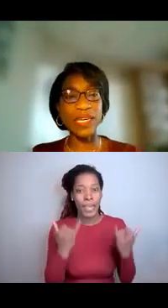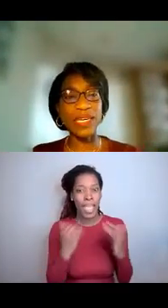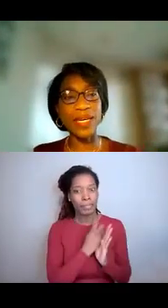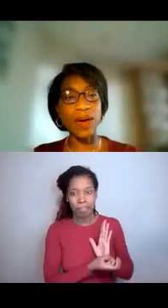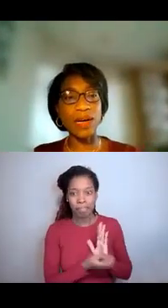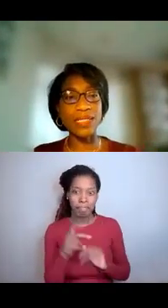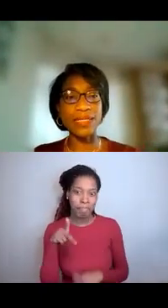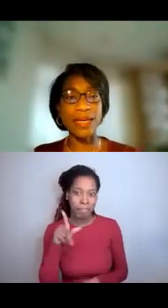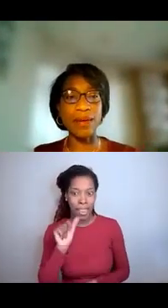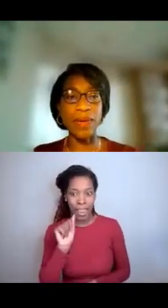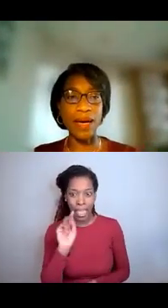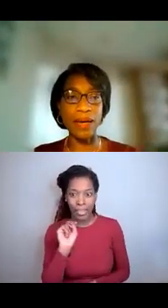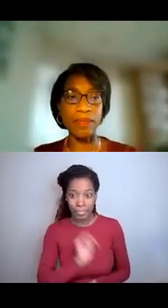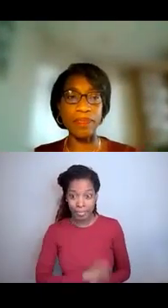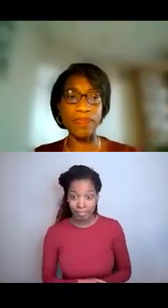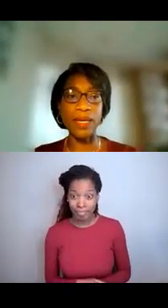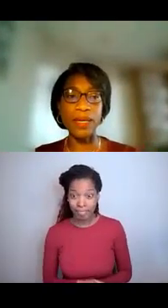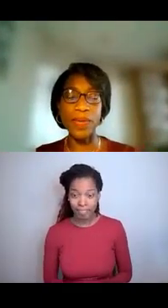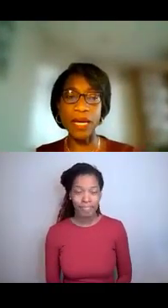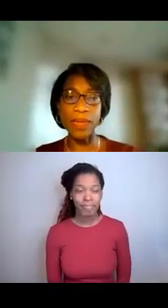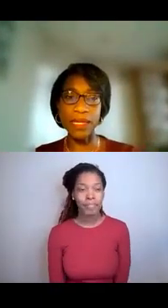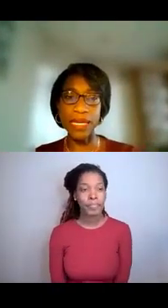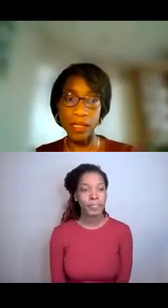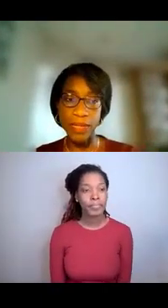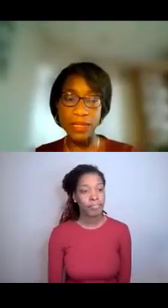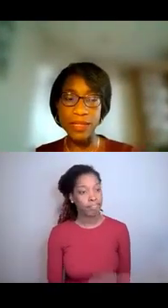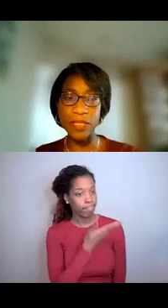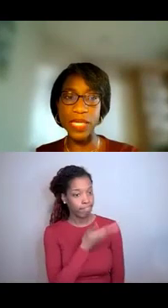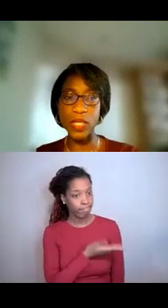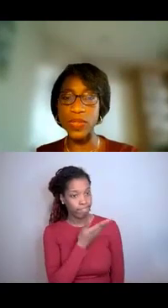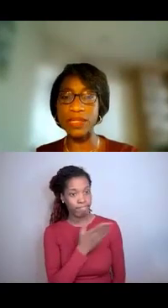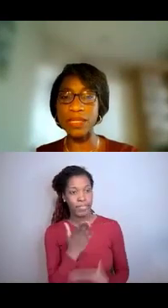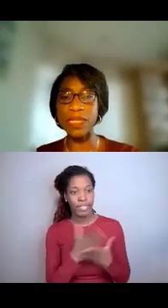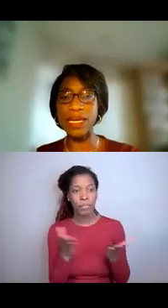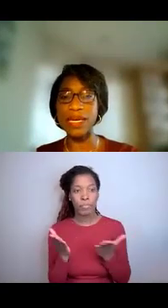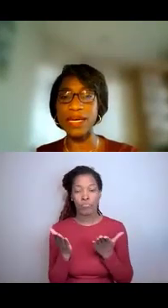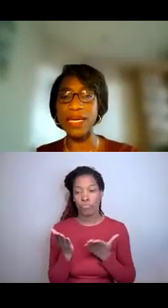So here are some recommended elements to be included in a plan,